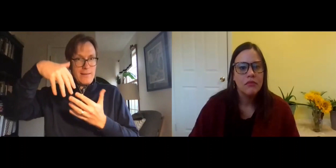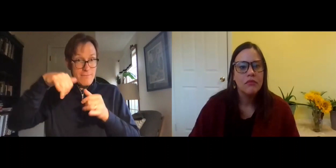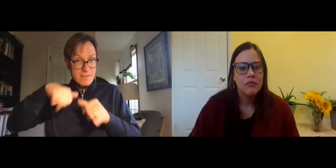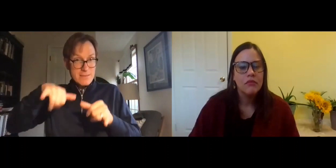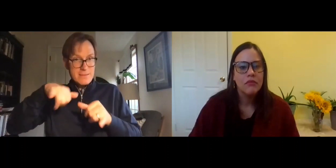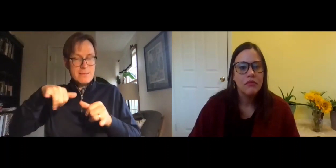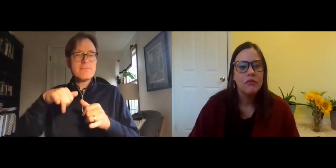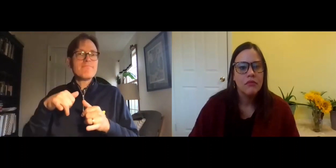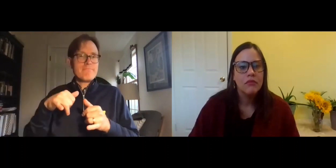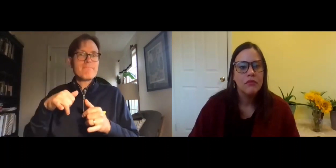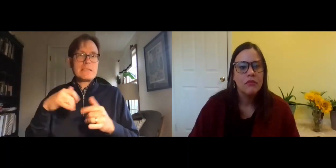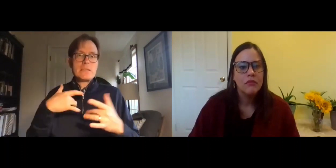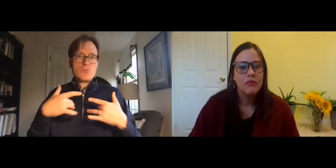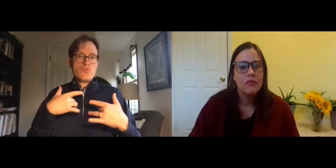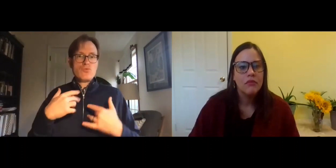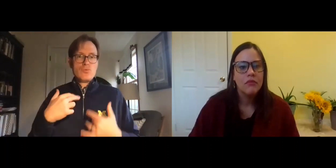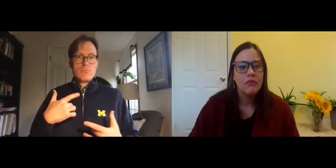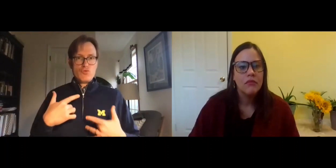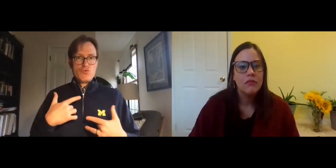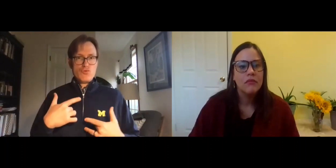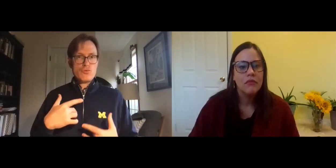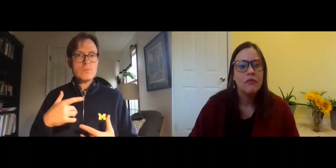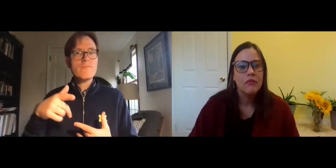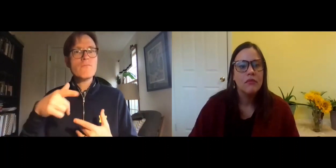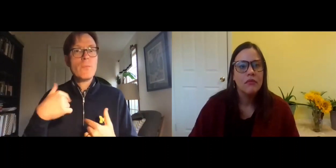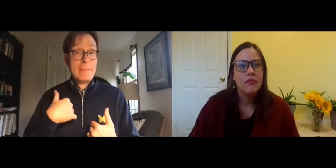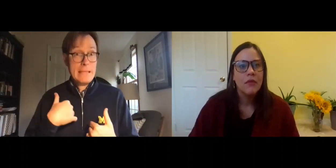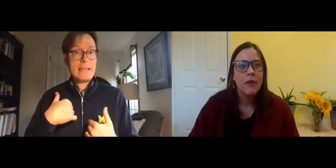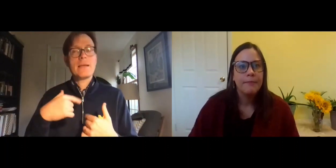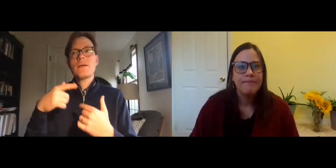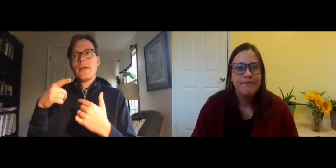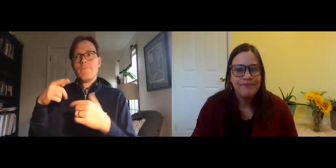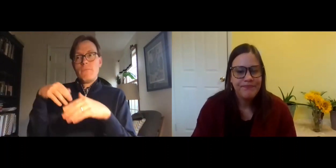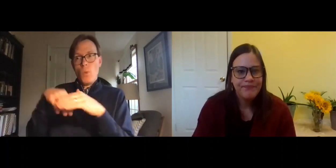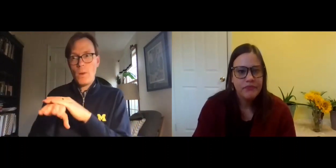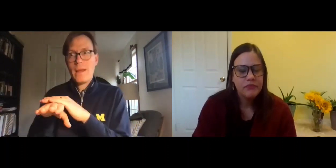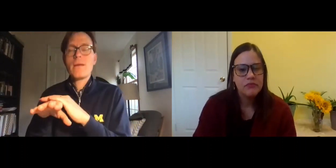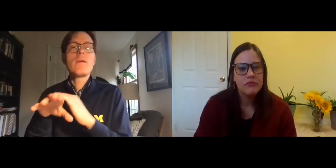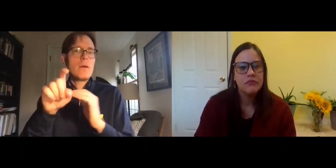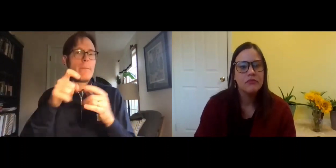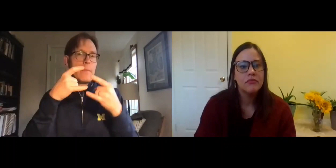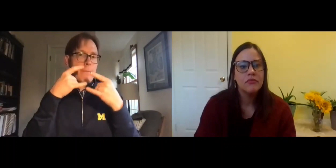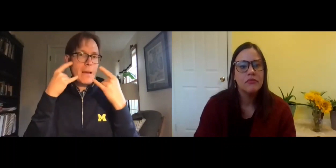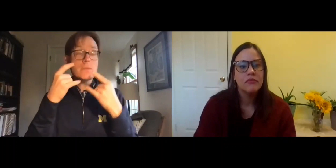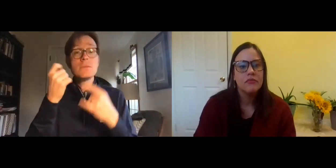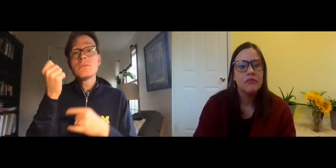It's all about how much air is circulating. It's definitely a concern for people indoors.